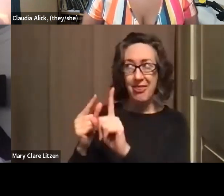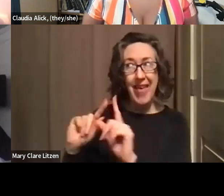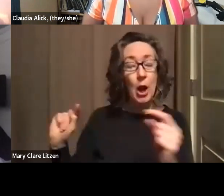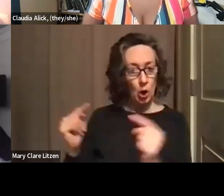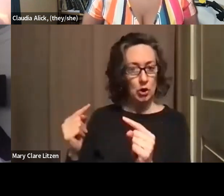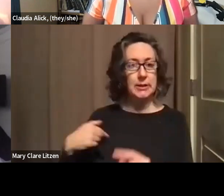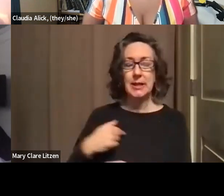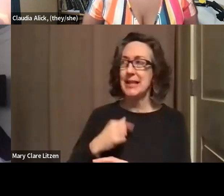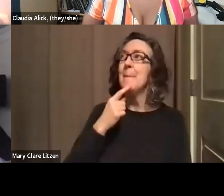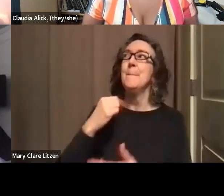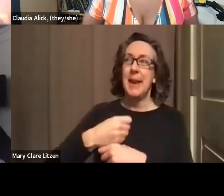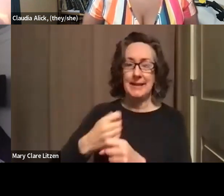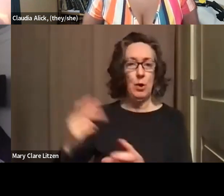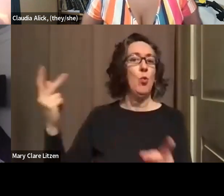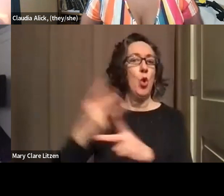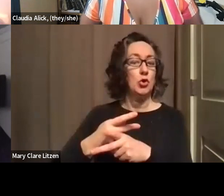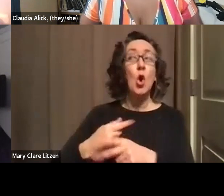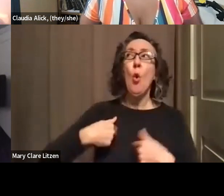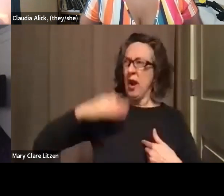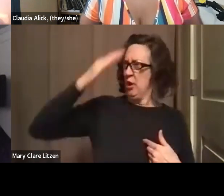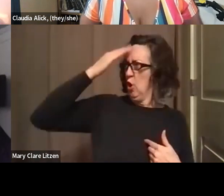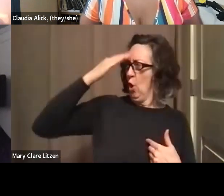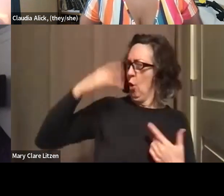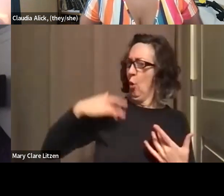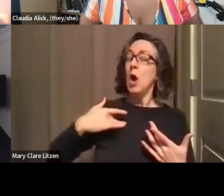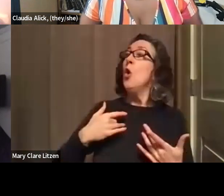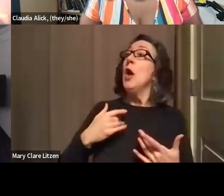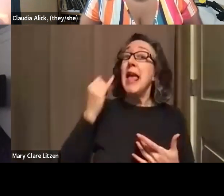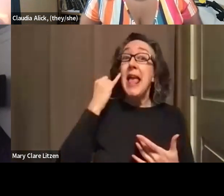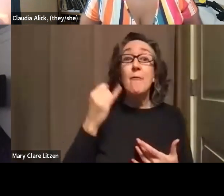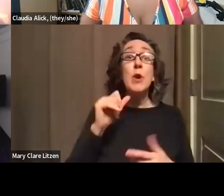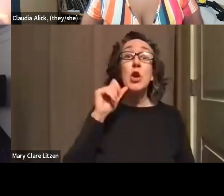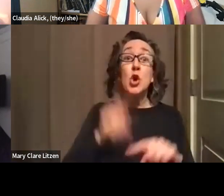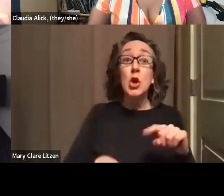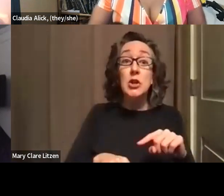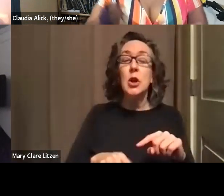We know how great we are. We wouldn't say we want to do it if we couldn't do it.